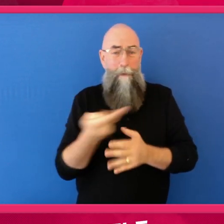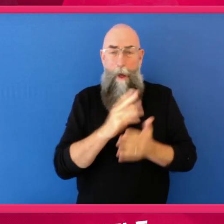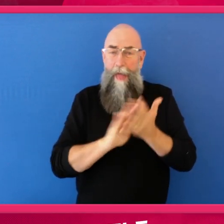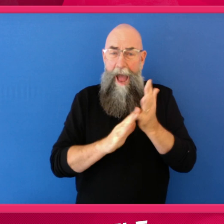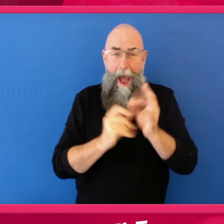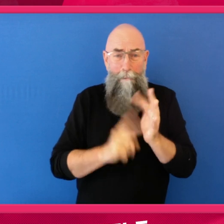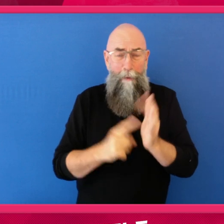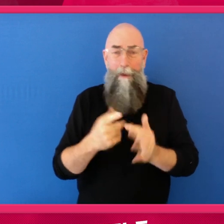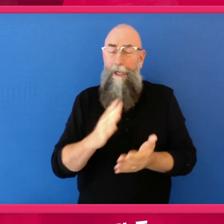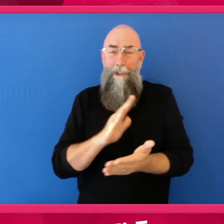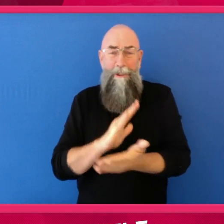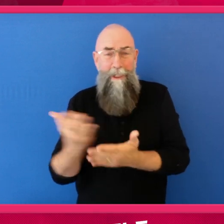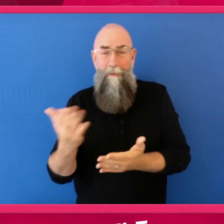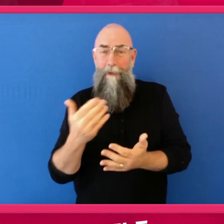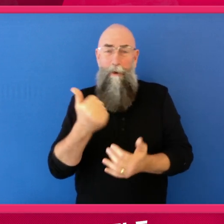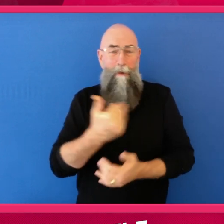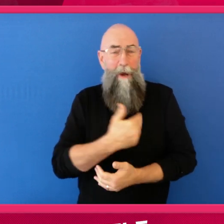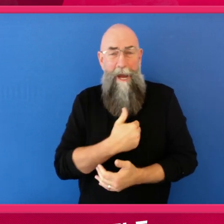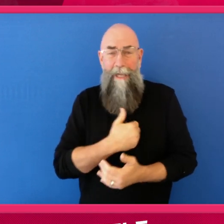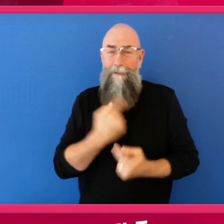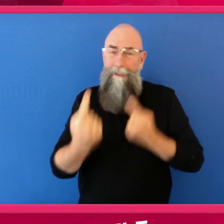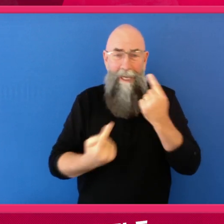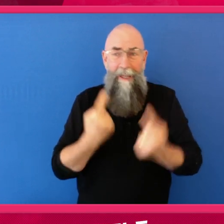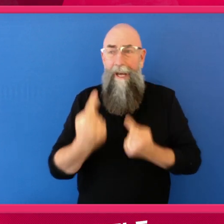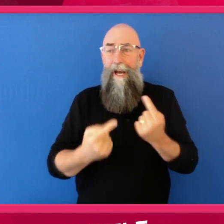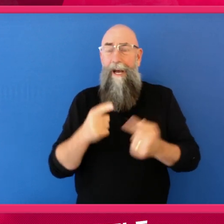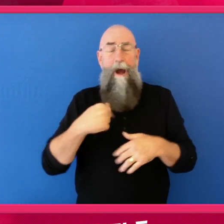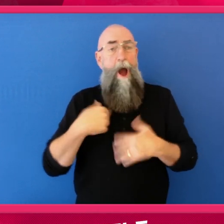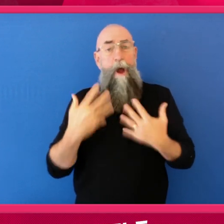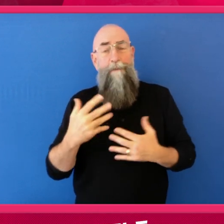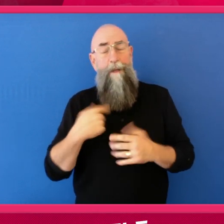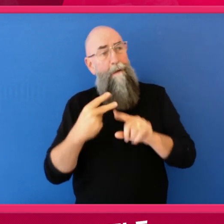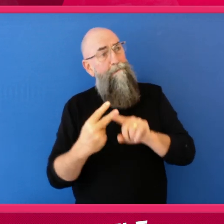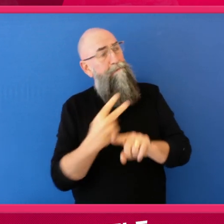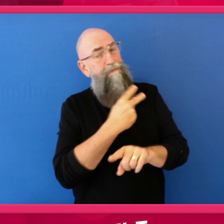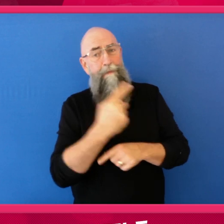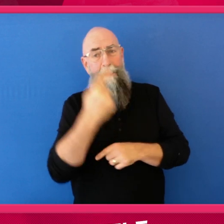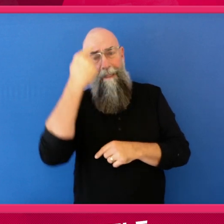do sometimes I listen back and I'm like, Why? Why are you doing this? But it's just this